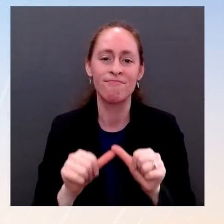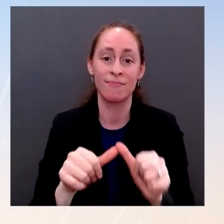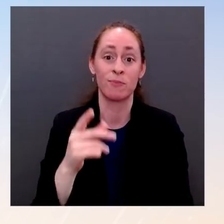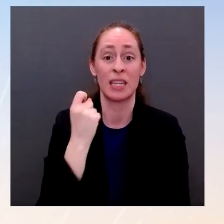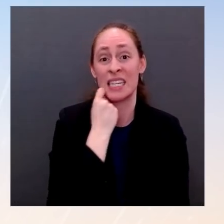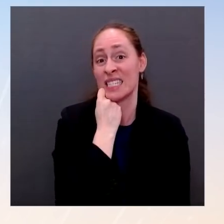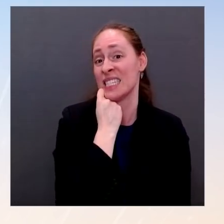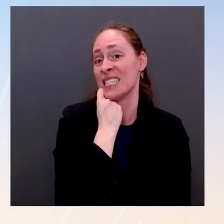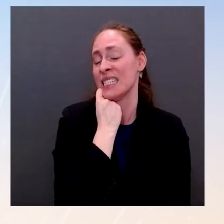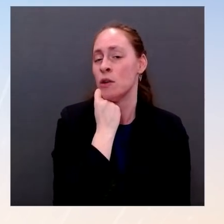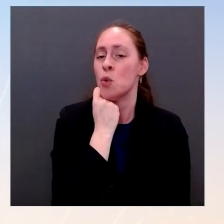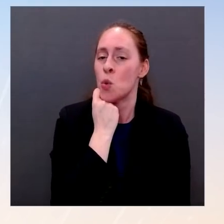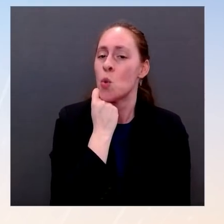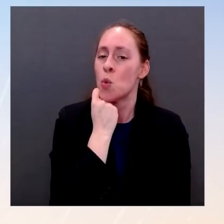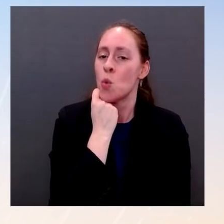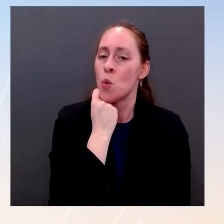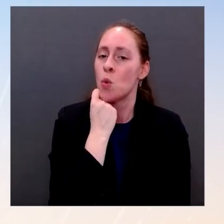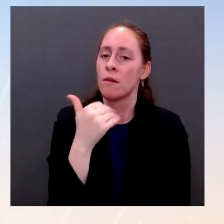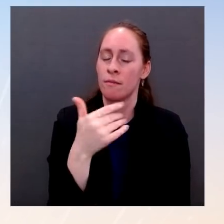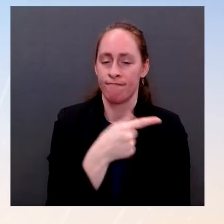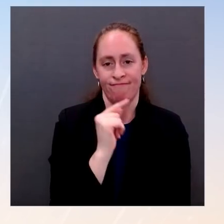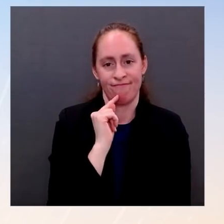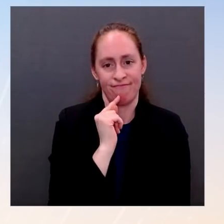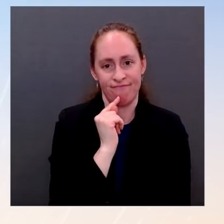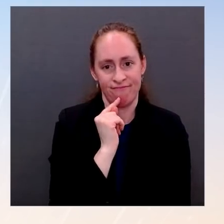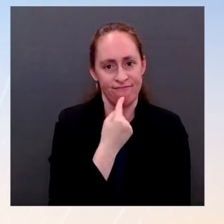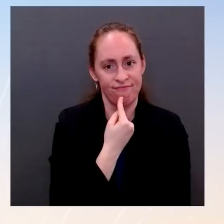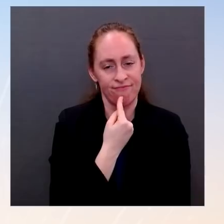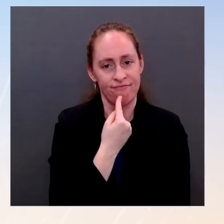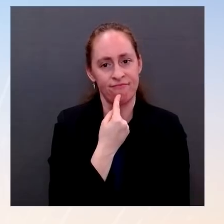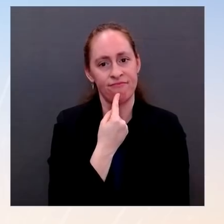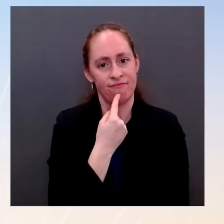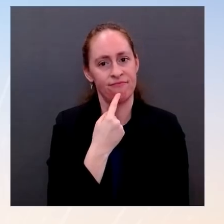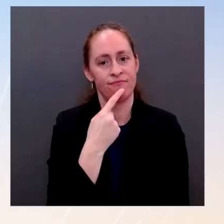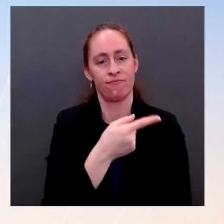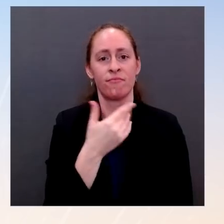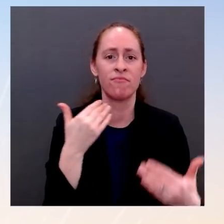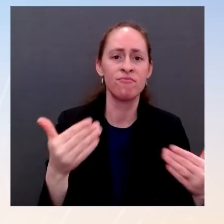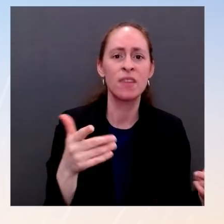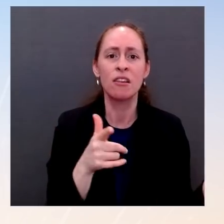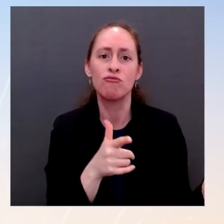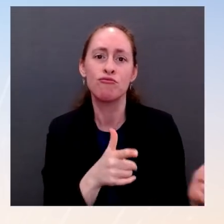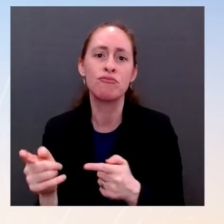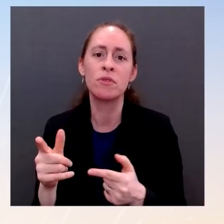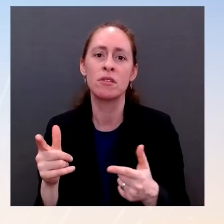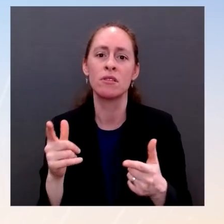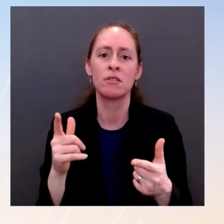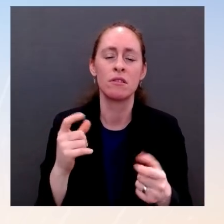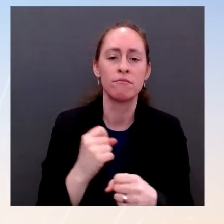including the shelling of a Ukrainian kindergarten yesterday; more and more disinformation is being pushed out to the public.